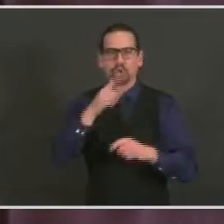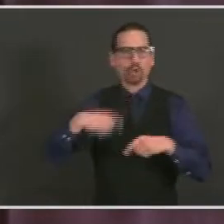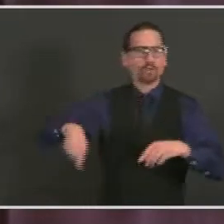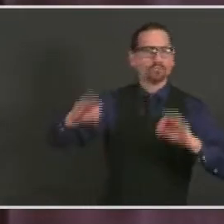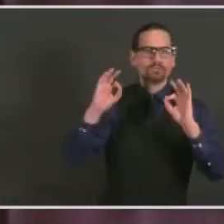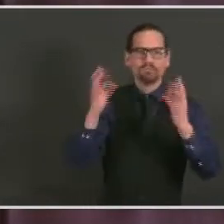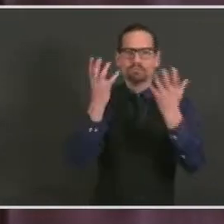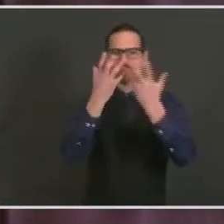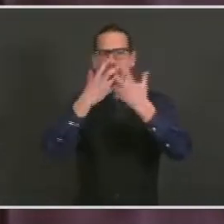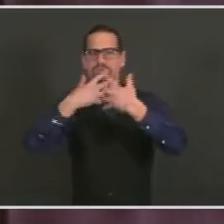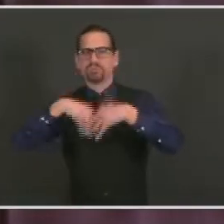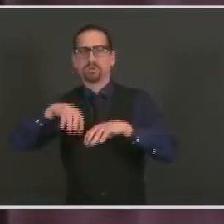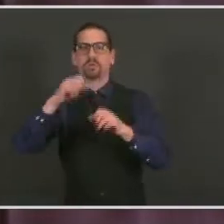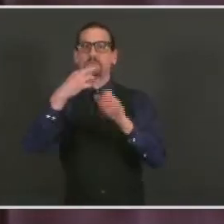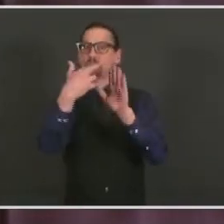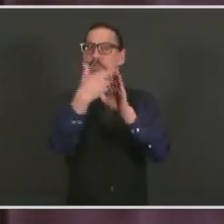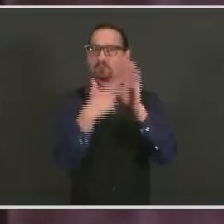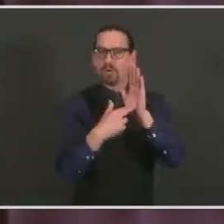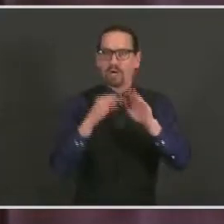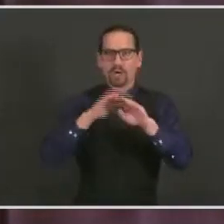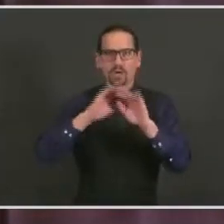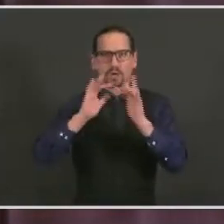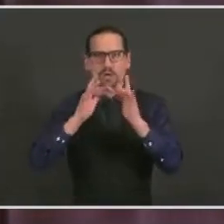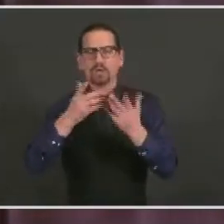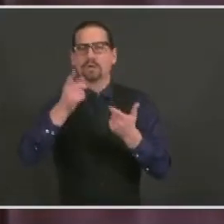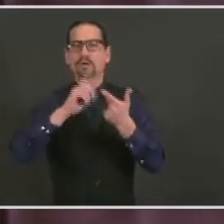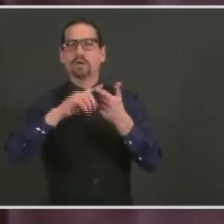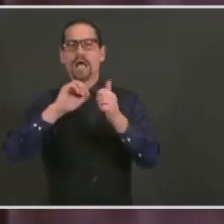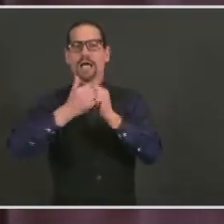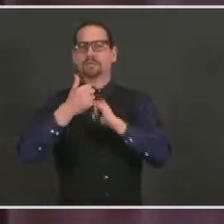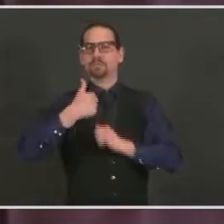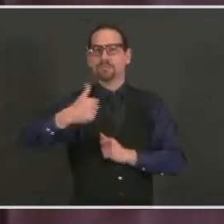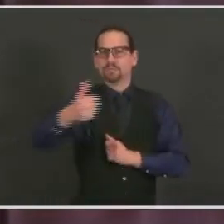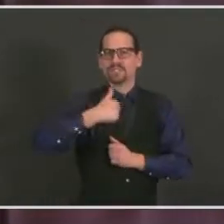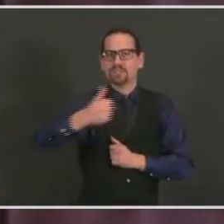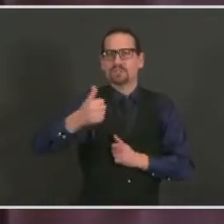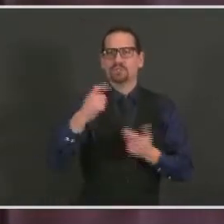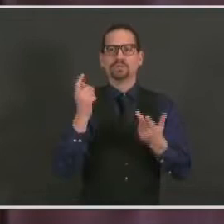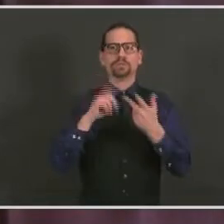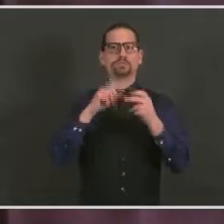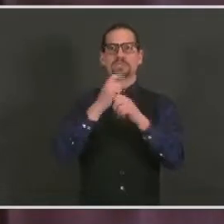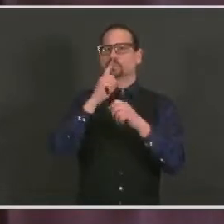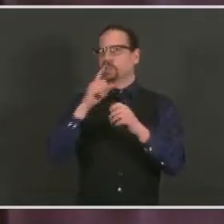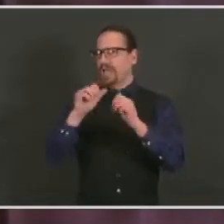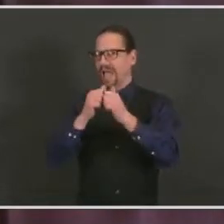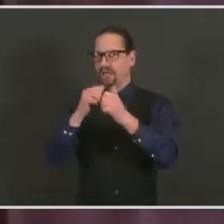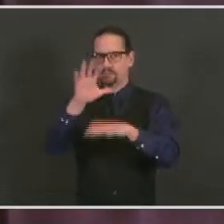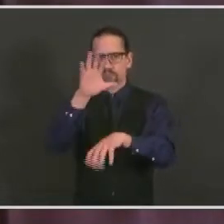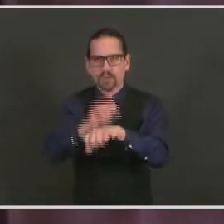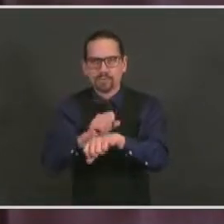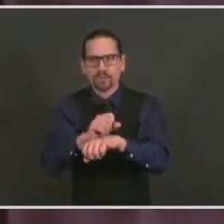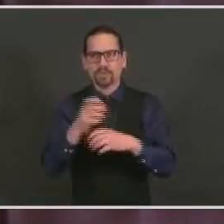THAT REGARDLESS OF THEIR ACCESS, THEIR UNDERSTANDING OF THE REGISTRATION PROCESS OR ABILITY TO GET TO THE SITE TO